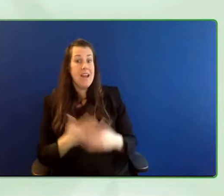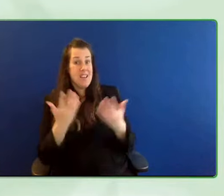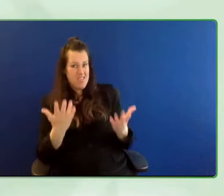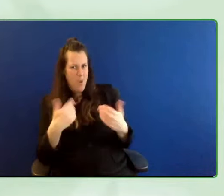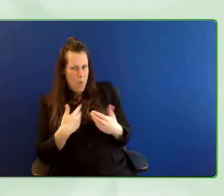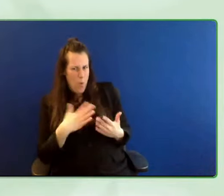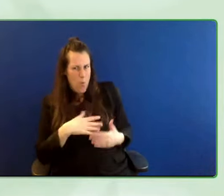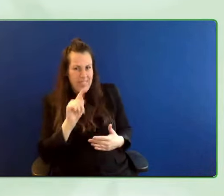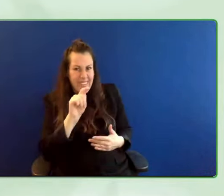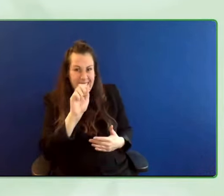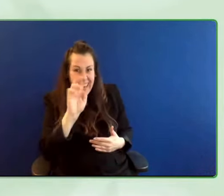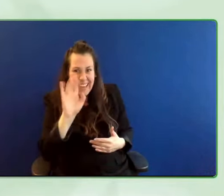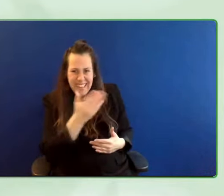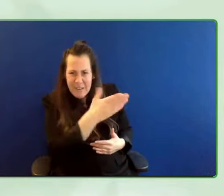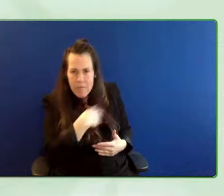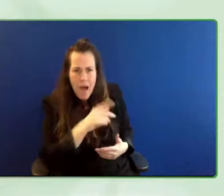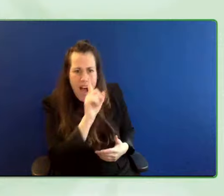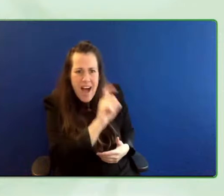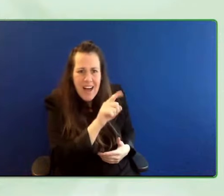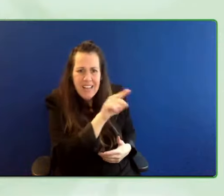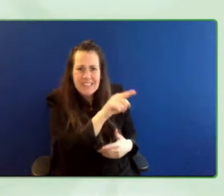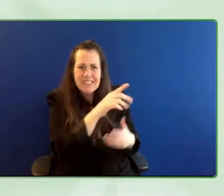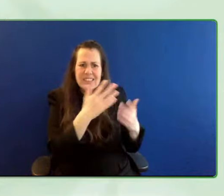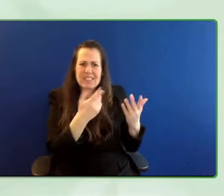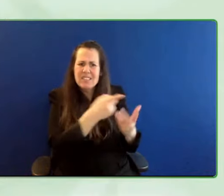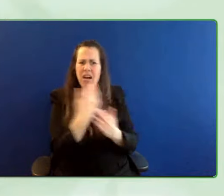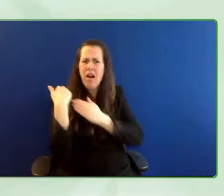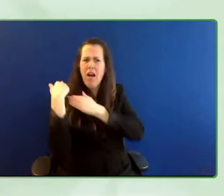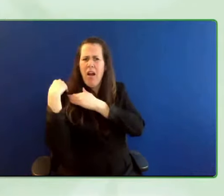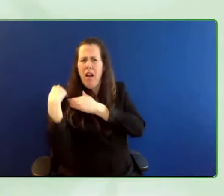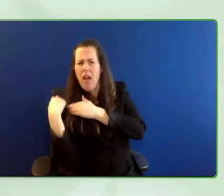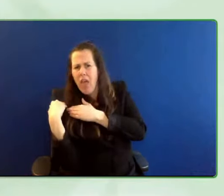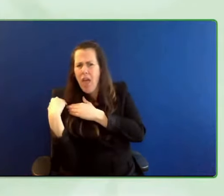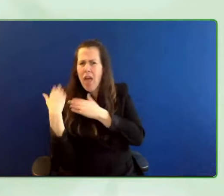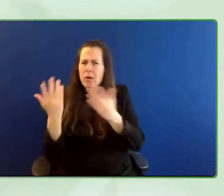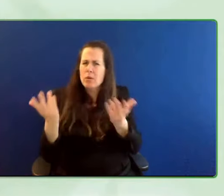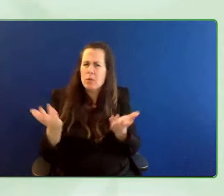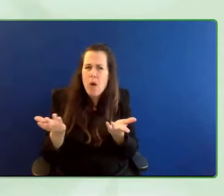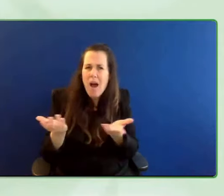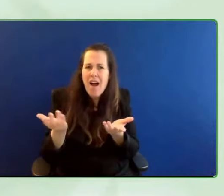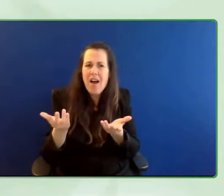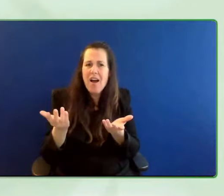I always like to think of caregiving as one of the situations where being a caregiver